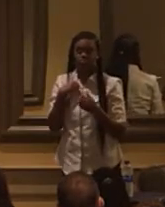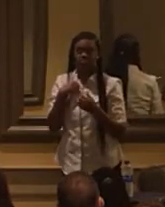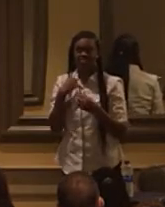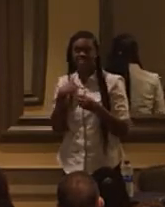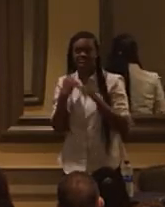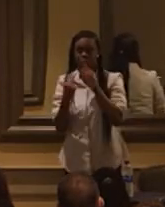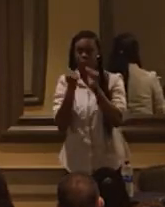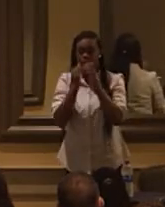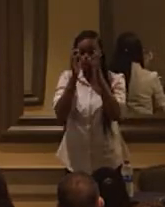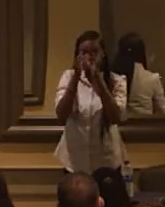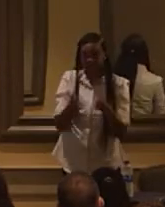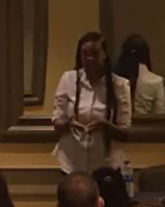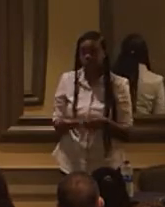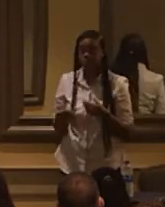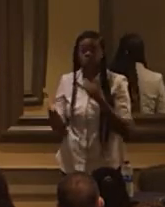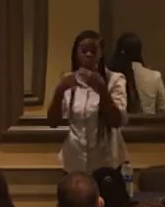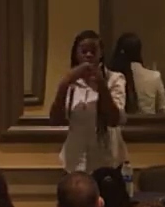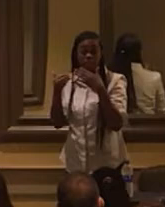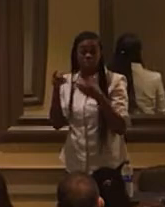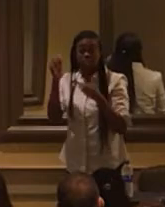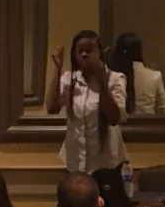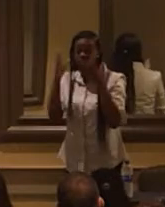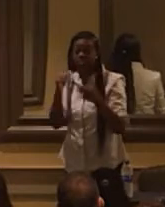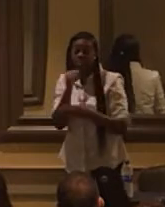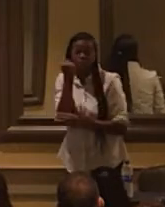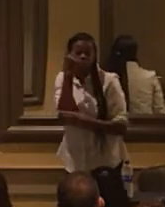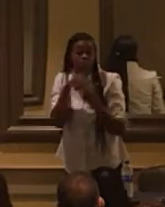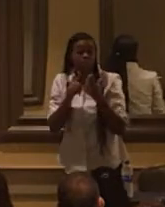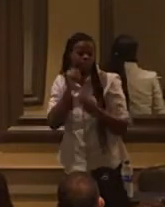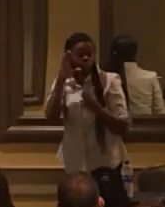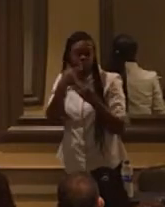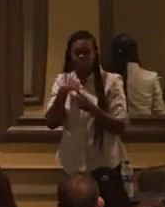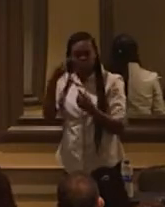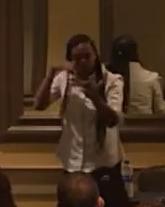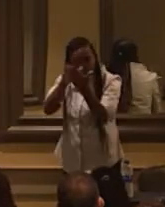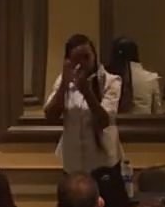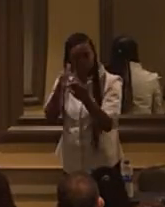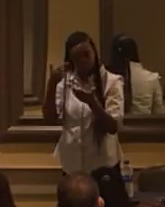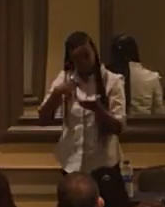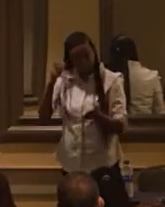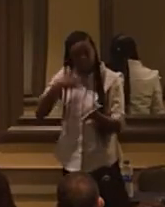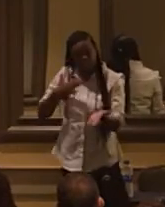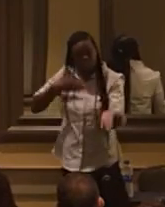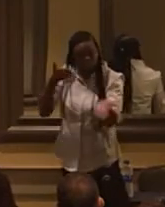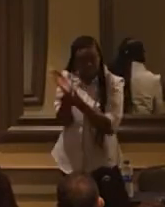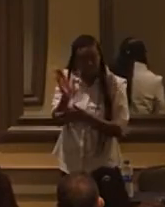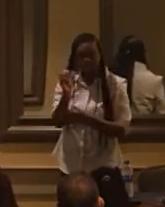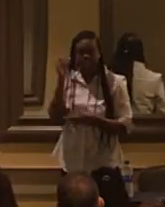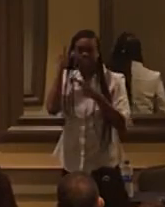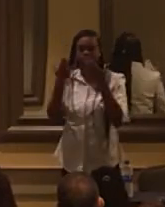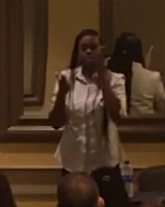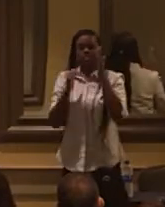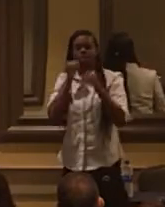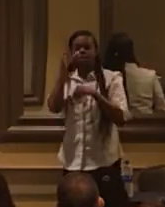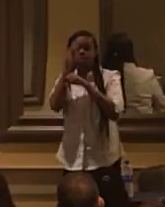I was in a D/HH class and now I'm in mainstream classes with an interpreter. And one of the differences is